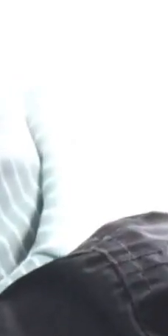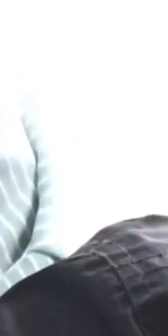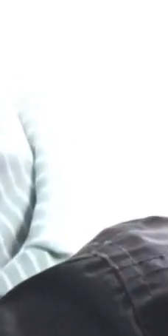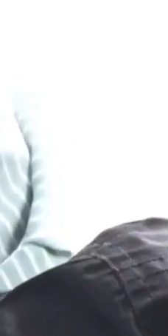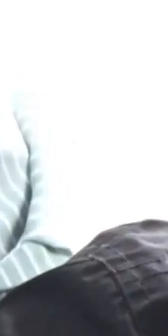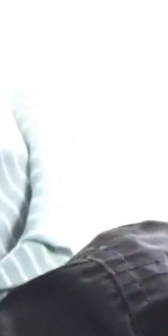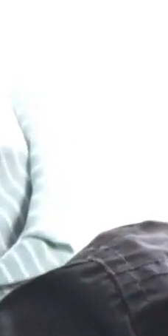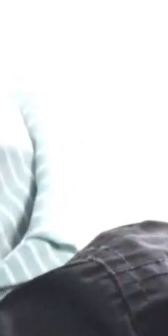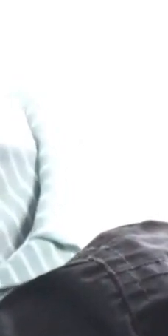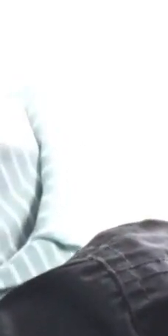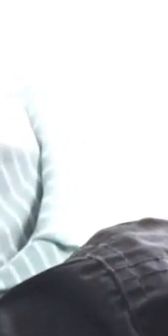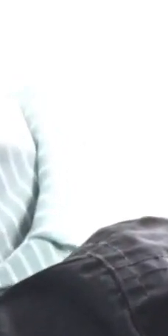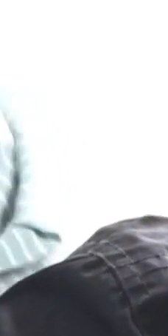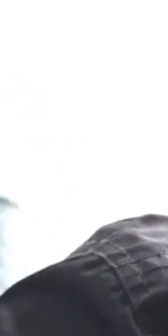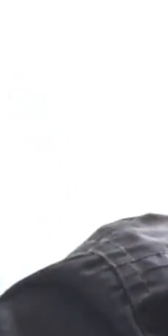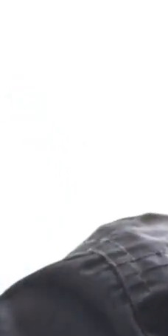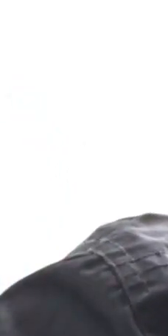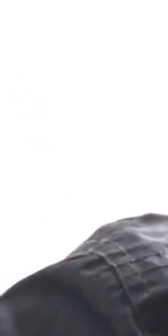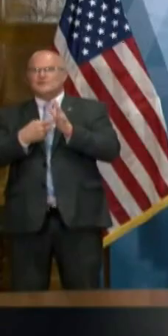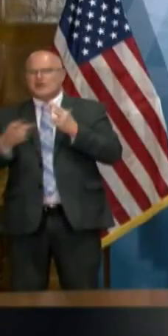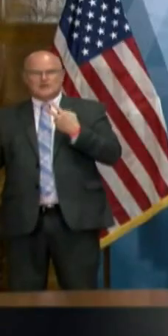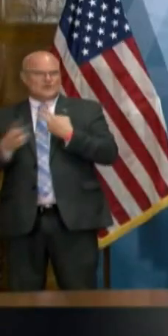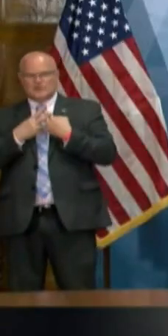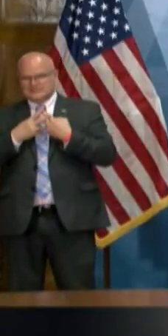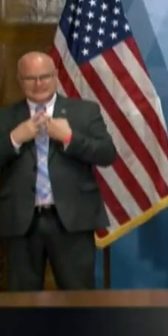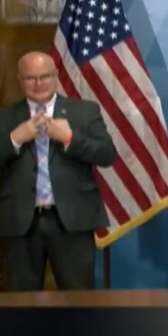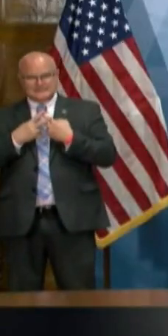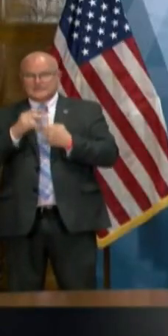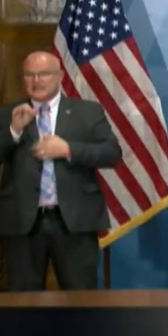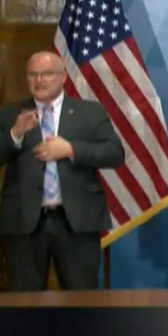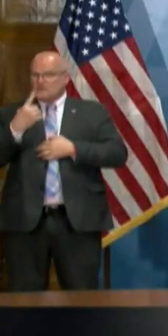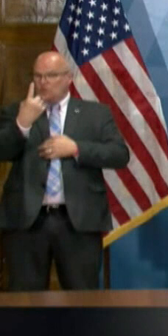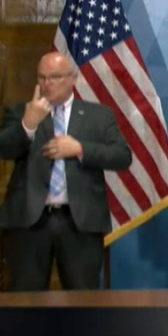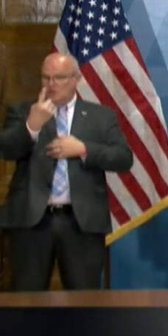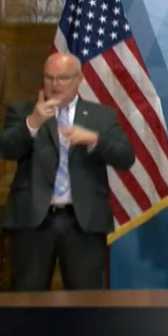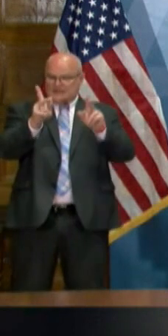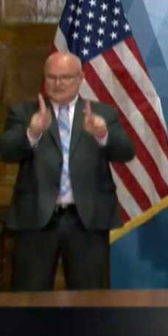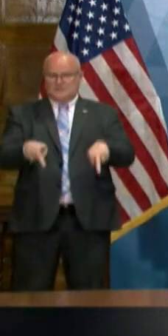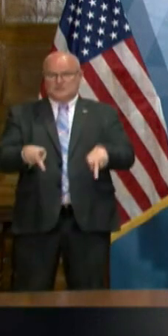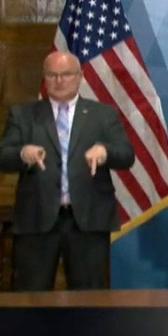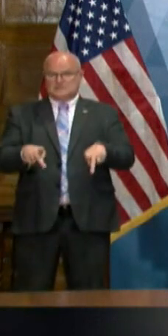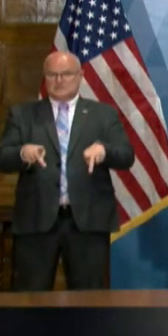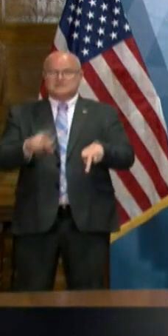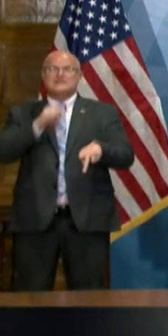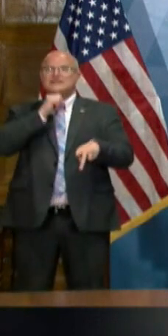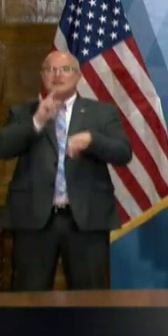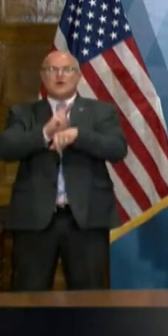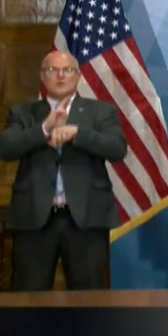AMERICAN RESCUE PLAN. >> SOME DISTRICTS LIKE BRYANT HAVE ALREADY DECIDED TO AMERICAN RESCUE PLAN. >> SOME DISTRICTS LIKE BRYANT HAVE ALREADY DECIDED TO KEEP SOME DISTRICTS LIKE BRYANT HAVE ALREADY DECIDED TO KEEP SOME DISTRICTS LIKE BRYANT HAVE ALREADY DECIDED TO KEEP THEIR SOME DISTRICTS LIKE BRYANT HAVE ALREADY DECIDED TO KEEP THEIR MASK SOME DISTRICTS LIKE BRYANT HAVE ALREADY DECIDED TO KEEP THEIR MASK POLICY SOME DISTRICTS LIKE BRYANT HAVE ALREADY DECIDED TO KEEP THEIR MASK POLICY THROUGH SOME DISTRICTS LIKE BRYANT HAVE ALREADY DECIDED TO KEEP THEIR MASK POLICY THROUGH THE HAVE ALREADY DECIDED TO KEEP THEIR MASK POLICY THROUGH THE HAVE ALREADY DECIDED TO KEEP THEIR MASK POLICY THROUGH THE END HAVE ALREADY DECIDED TO KEEP THEIR MASK POLICY THROUGH THE END OF HAVE ALREADY DECIDED TO KEEP THEIR MASK POLICY THROUGH THE END OF THE HAVE ALREADY DECIDED TO KEEP THEIR MASK POLICY THROUGH THE END OF THE SCHOOL HAVE ALREADY DECIDED TO KEEP THEIR MASK POLICY THROUGH THE END OF THE SCHOOL YEAR HAVE ALREADY DECIDED TO KEEP THEIR MASK POLICY THROUGH THE END OF THE SCHOOL YEAR AND THEIR MASK POLICY THROUGH THE END OF THE SCHOOL YEAR AND THEIR MASK POLICY THROUGH THE END OF THE SCHOOL YEAR AND THOSE THEIR MASK POLICY THROUGH THE END OF THE SCHOOL YEAR AND THOSE THAT THEIR MASK POLICY THROUGH THE END OF THE SCHOOL YEAR AND THOSE THAT DO THEIR MASK POLICY THROUGH THE END OF THE SCHOOL YEAR AND THOSE THAT DO AND THEIR MASK POLICY THROUGH THE END OF THE SCHOOL YEAR AND THOSE THAT DO AND WHO THEIR MASK POLICY THROUGH THE END OF THE SCHOOL YEAR AND THOSE THAT DO AND WHO WEAR END OF THE SCHOOL YEAR AND THOSE THAT DO AND WHO WEAR END OF THE SCHOOL YEAR AND THOSE THAT DO AND WHO WEAR THEIR END OF THE SCHOOL YEAR AND THOSE THAT DO AND WHO WEAR THEIR MASK END OF THE SCHOOL YEAR AND THOSE THAT DO AND WHO WEAR THEIR MASK PROPERLY END OF THE SCHOOL YEAR AND THOSE THAT DO AND WHO WEAR THEIR MASK PROPERLY WILL END OF THE SCHOOL YEAR AND THOSE THAT DO AND WHO WEAR THEIR MASK PROPERLY WILL NOT END OF THE SCHOOL YEAR AND THOSE THAT DO AND WHO WEAR THEIR MASK PROPERLY WILL NOT BE THOSE THAT DO AND WHO WEAR THEIR MASK PROPERLY WILL NOT BE THOSE THAT DO AND WHO WEAR THEIR MASK PROPERLY WILL NOT BE REQUIRED